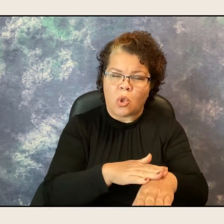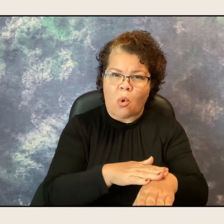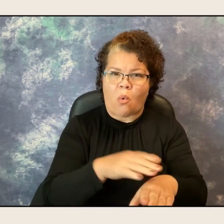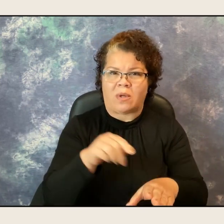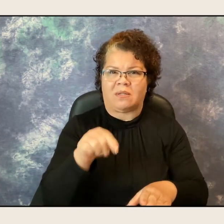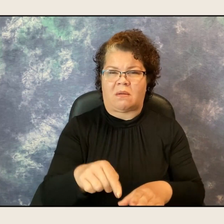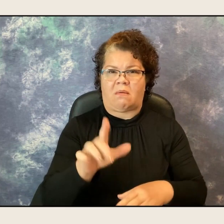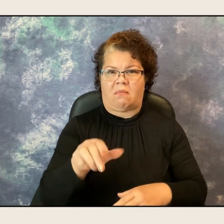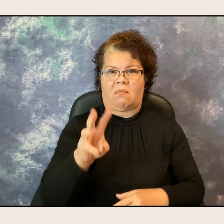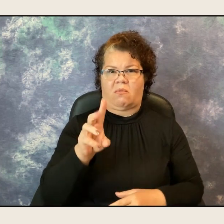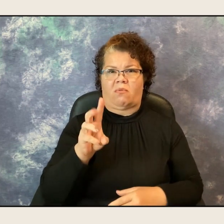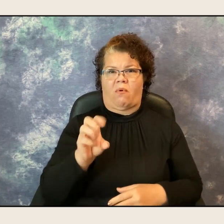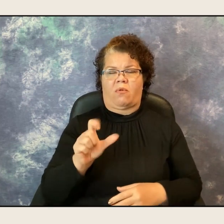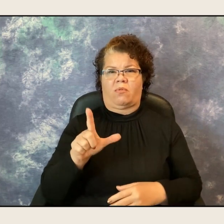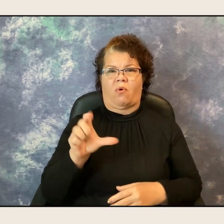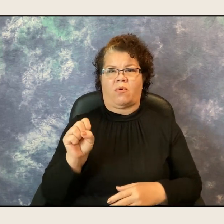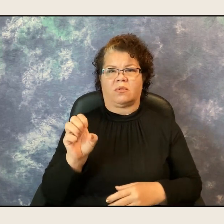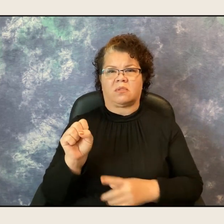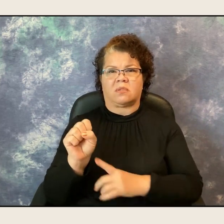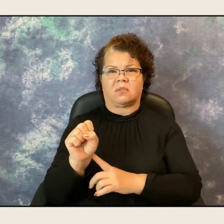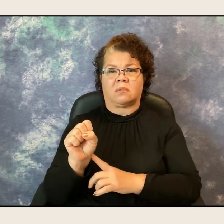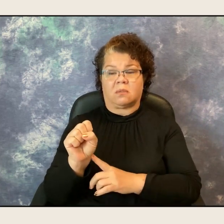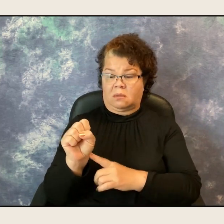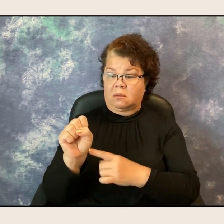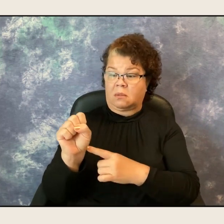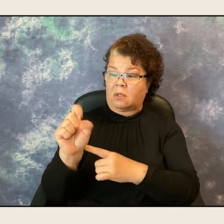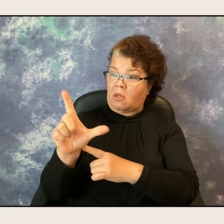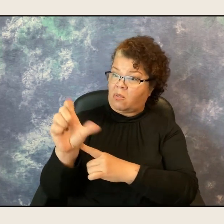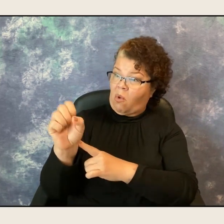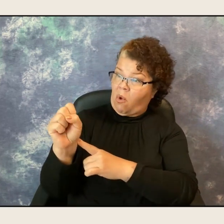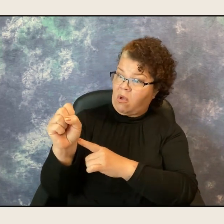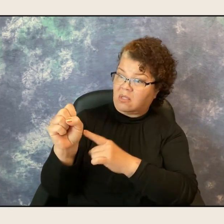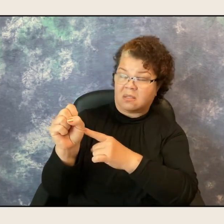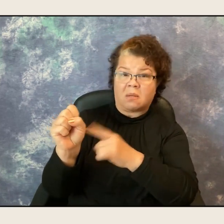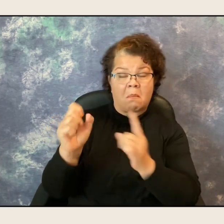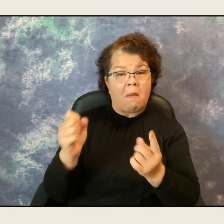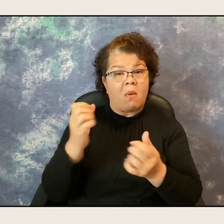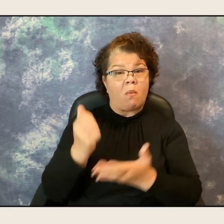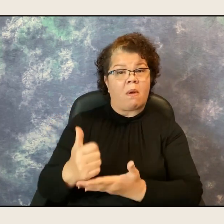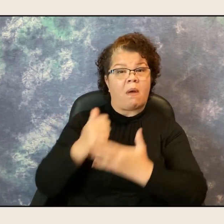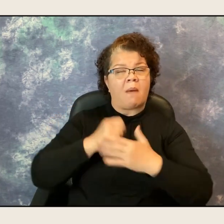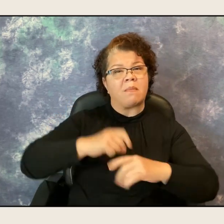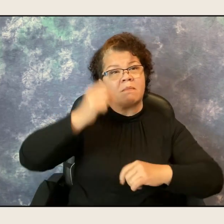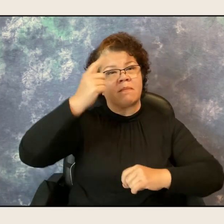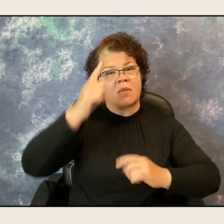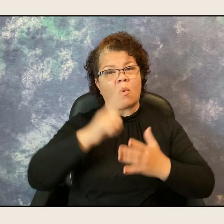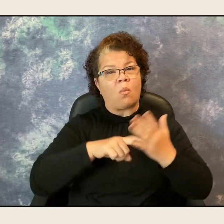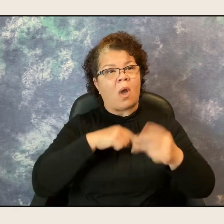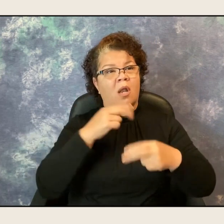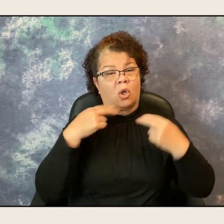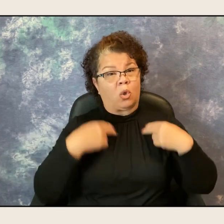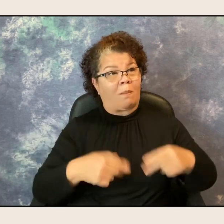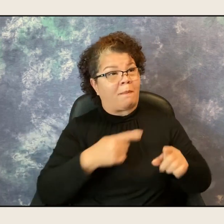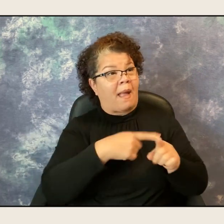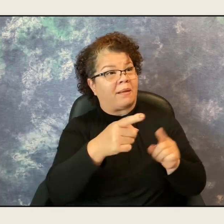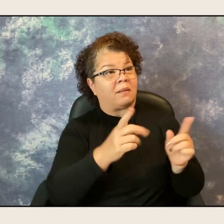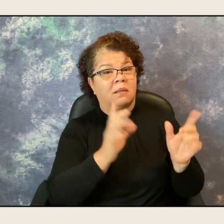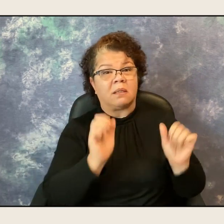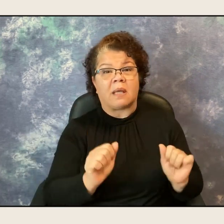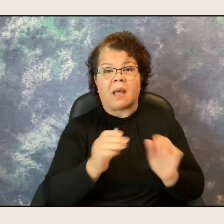what our humanity could possibly be. And maybe therefore, it's more to think about our actions